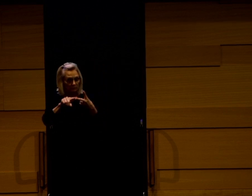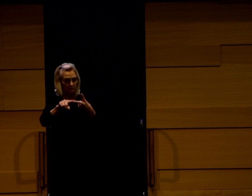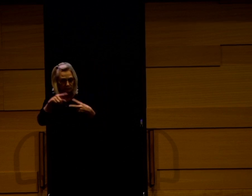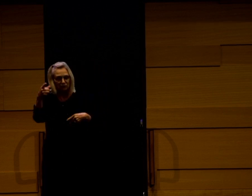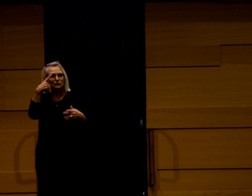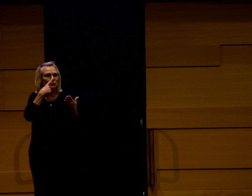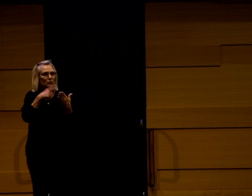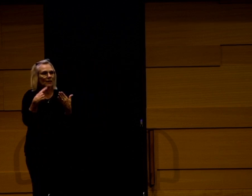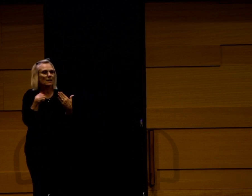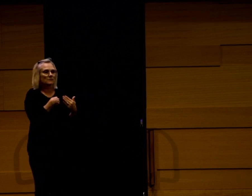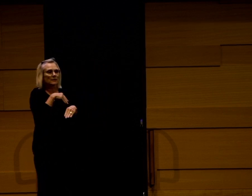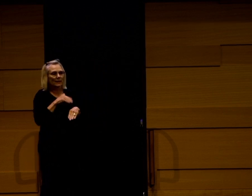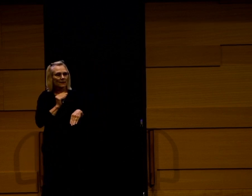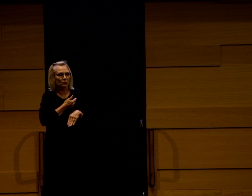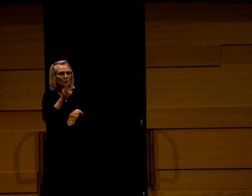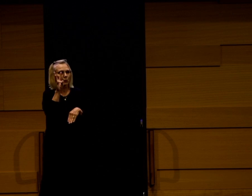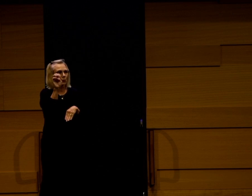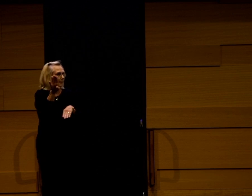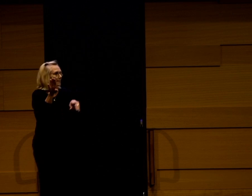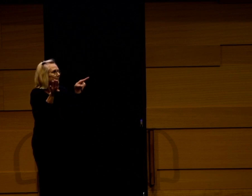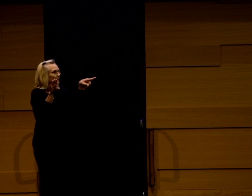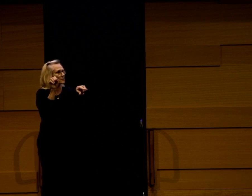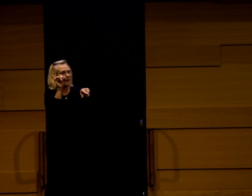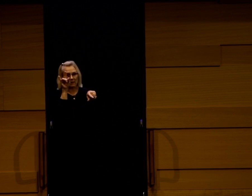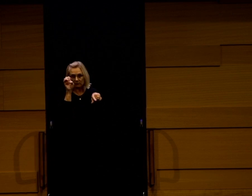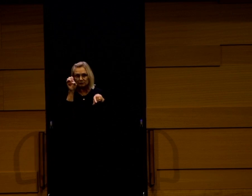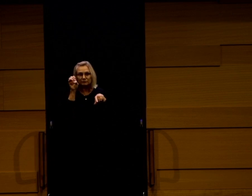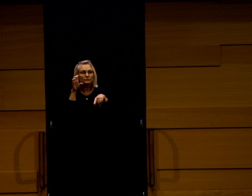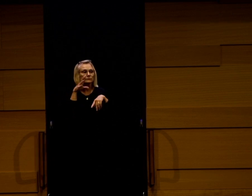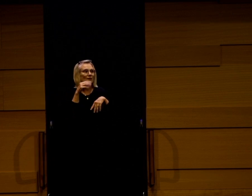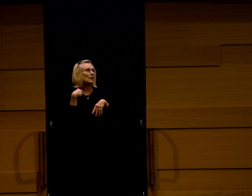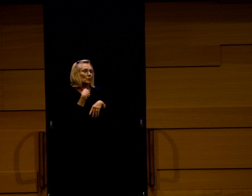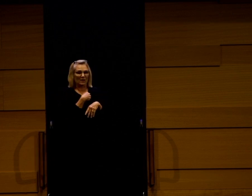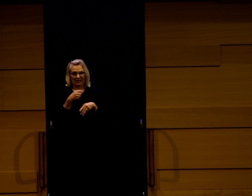And check out our website. You can learn more there.